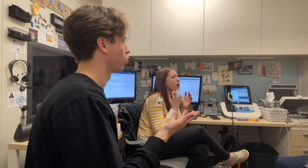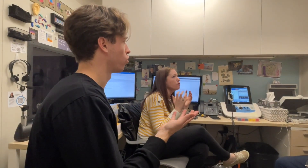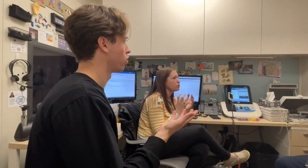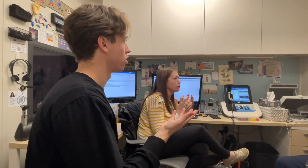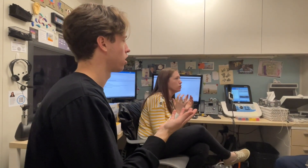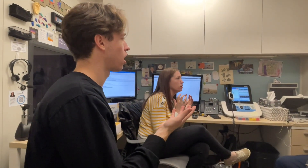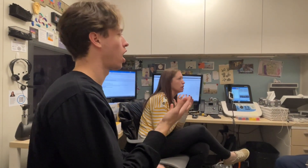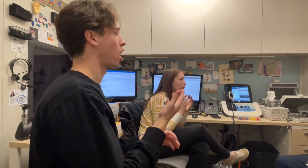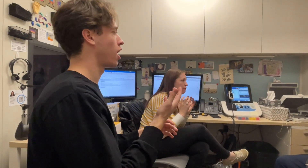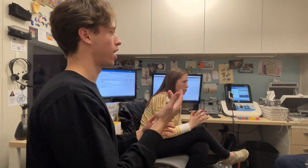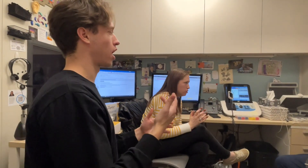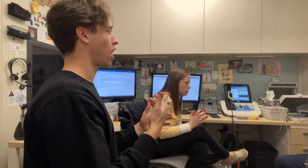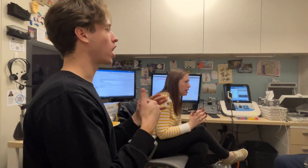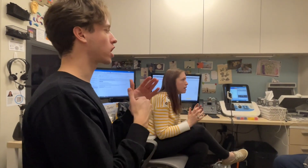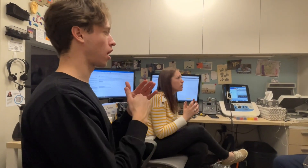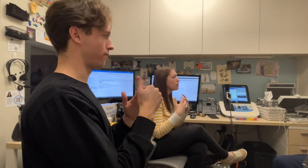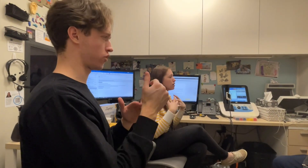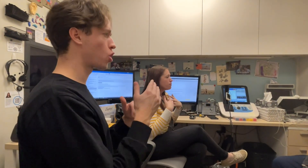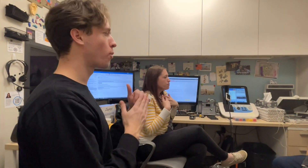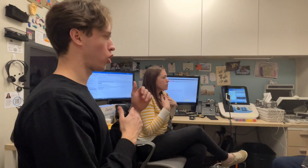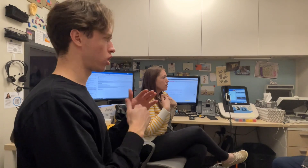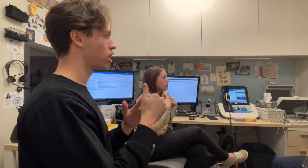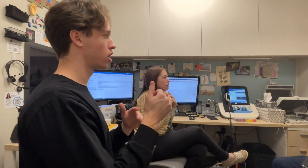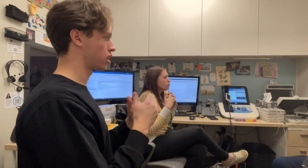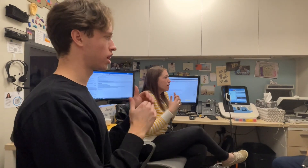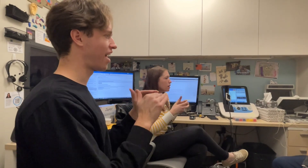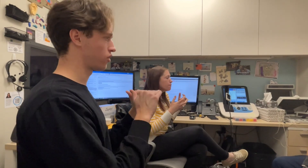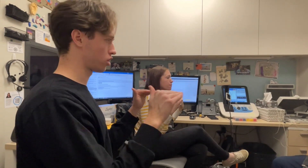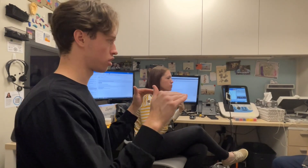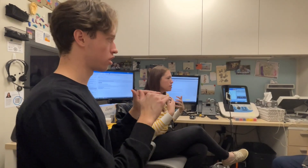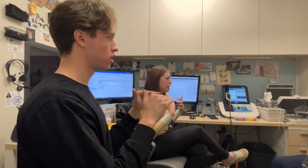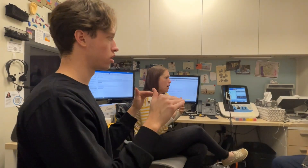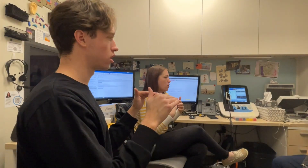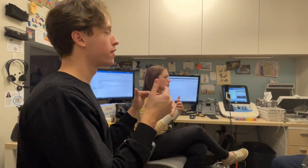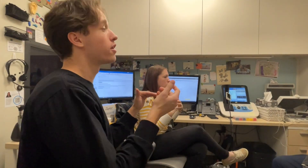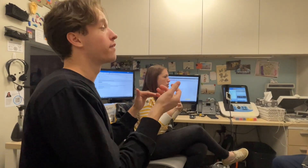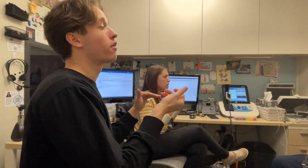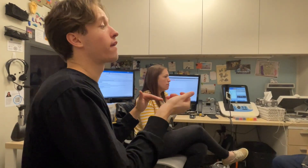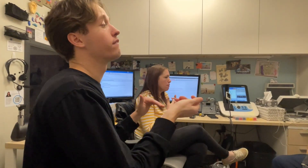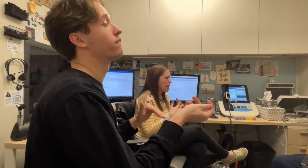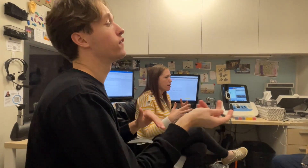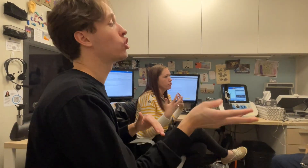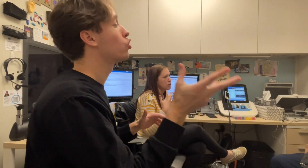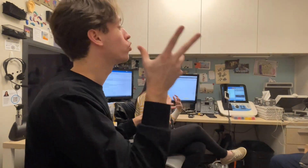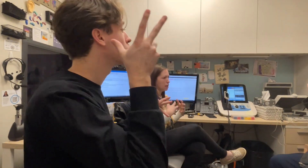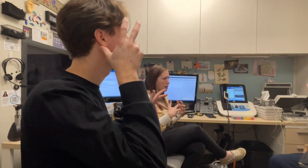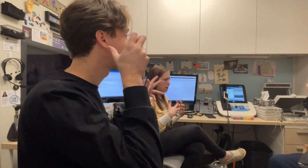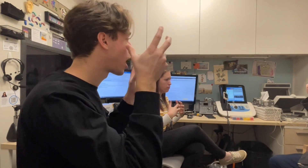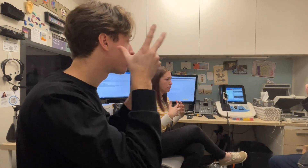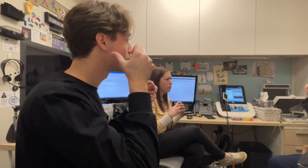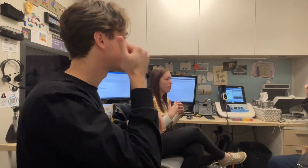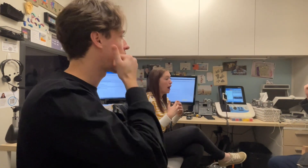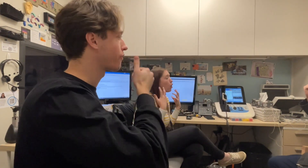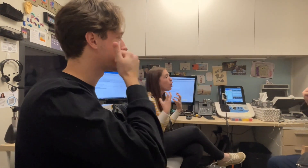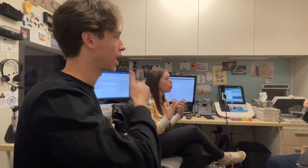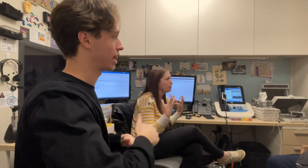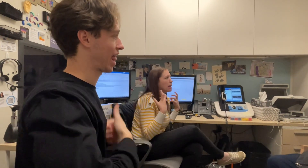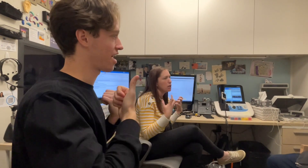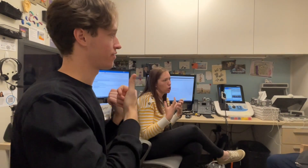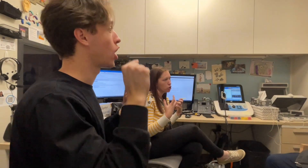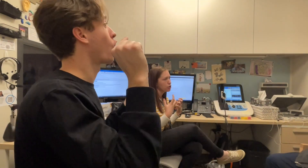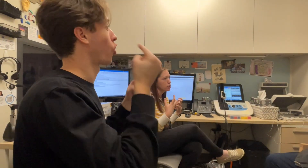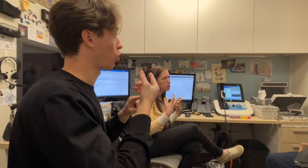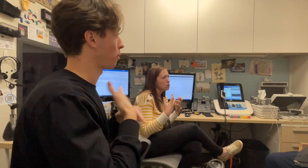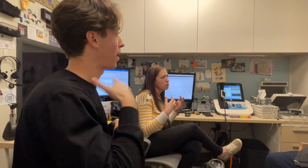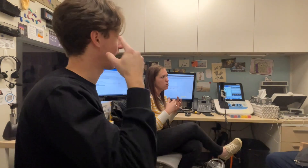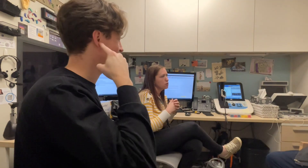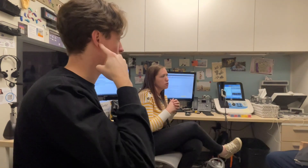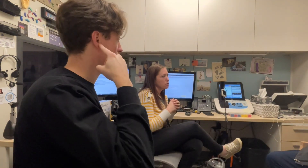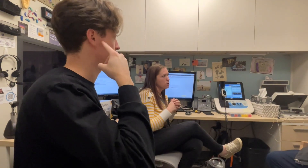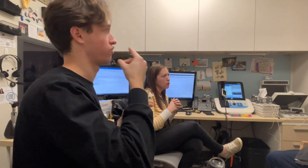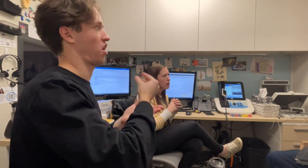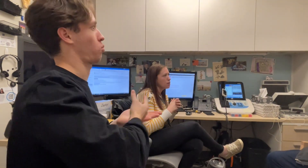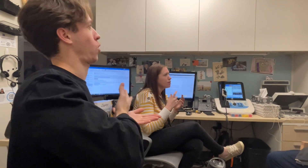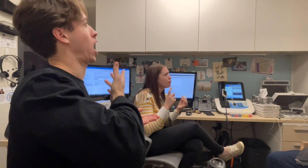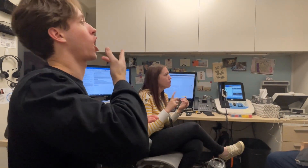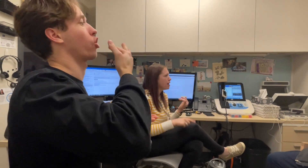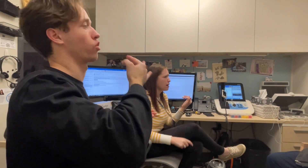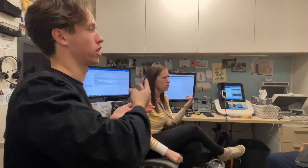comfortable level like there's very few sounds in my everyday life that hurt my ears right the fire